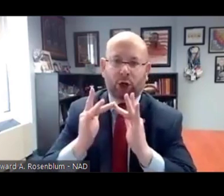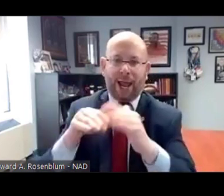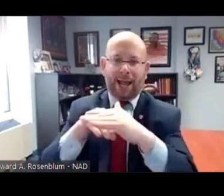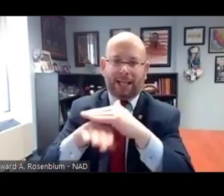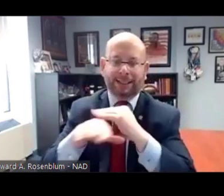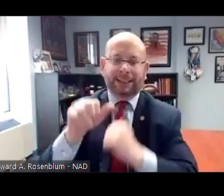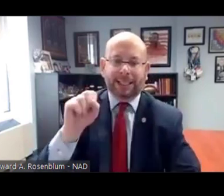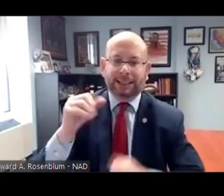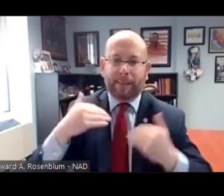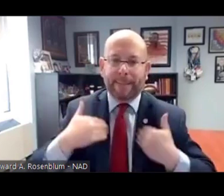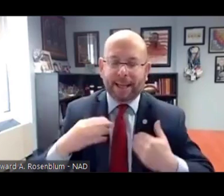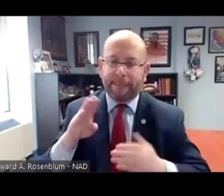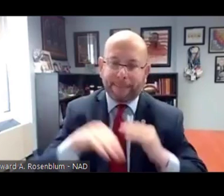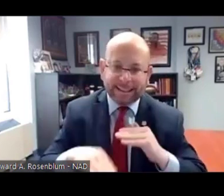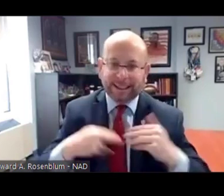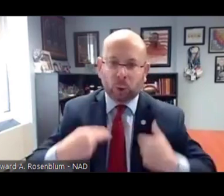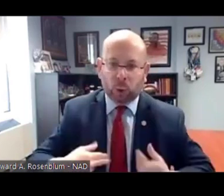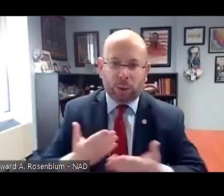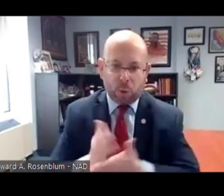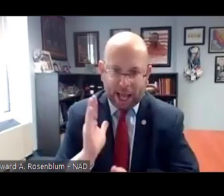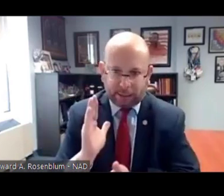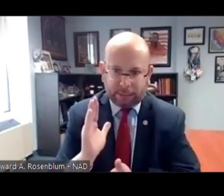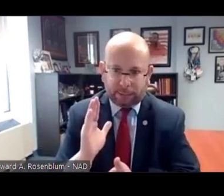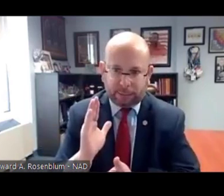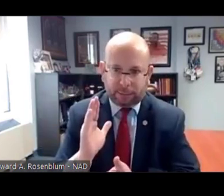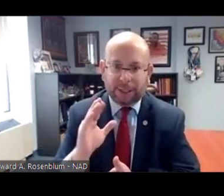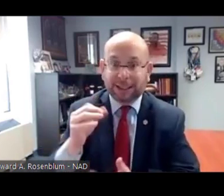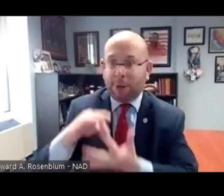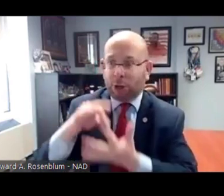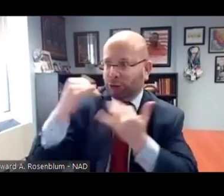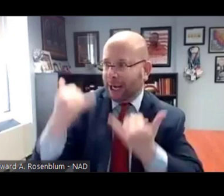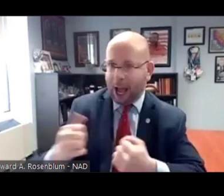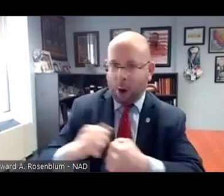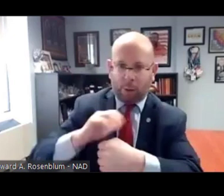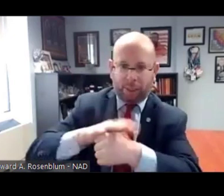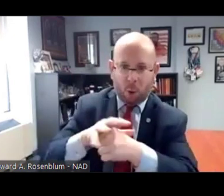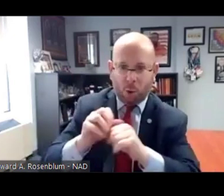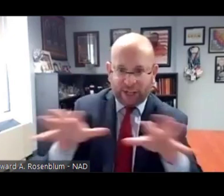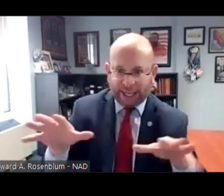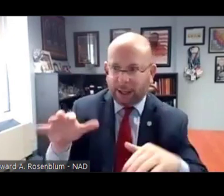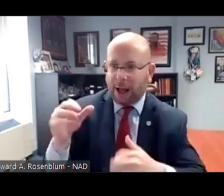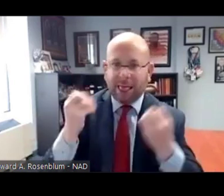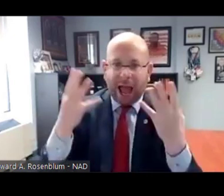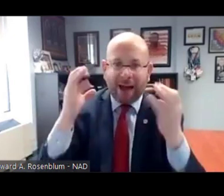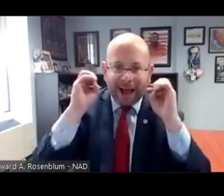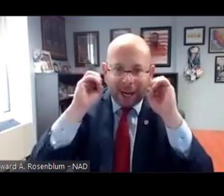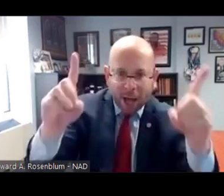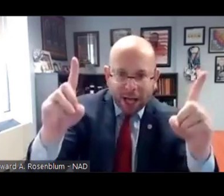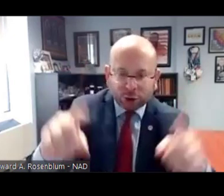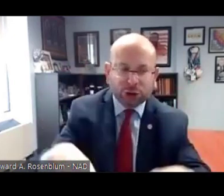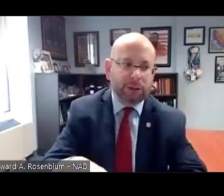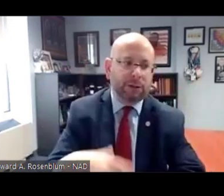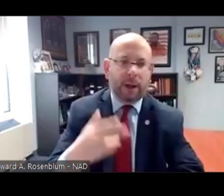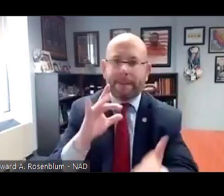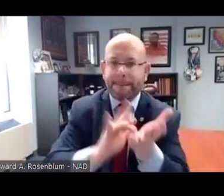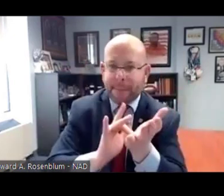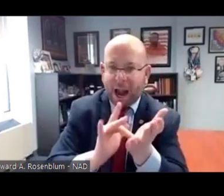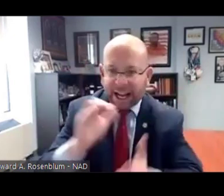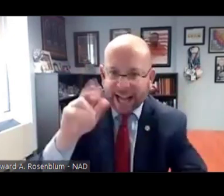just like utilities, electricity, water, housing itself. There should be a basic human right, understood, of access to the Internet